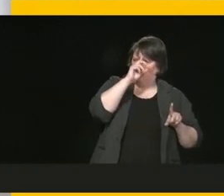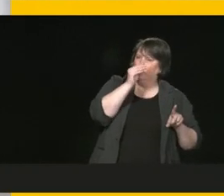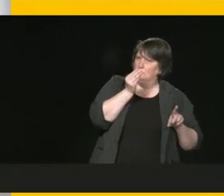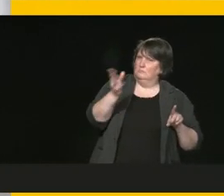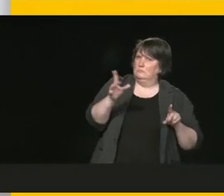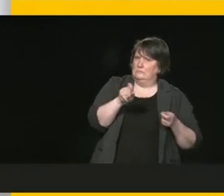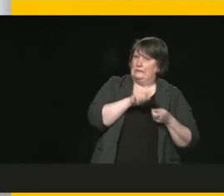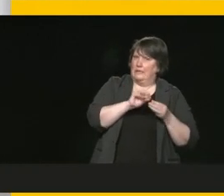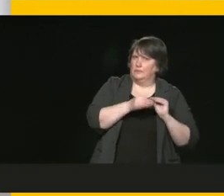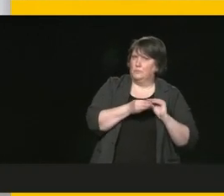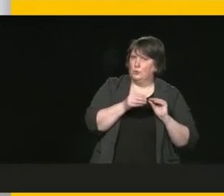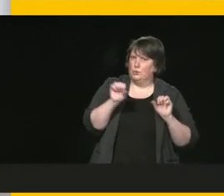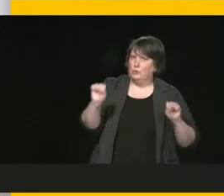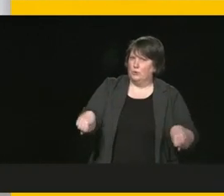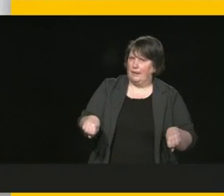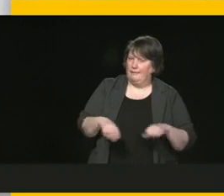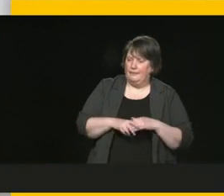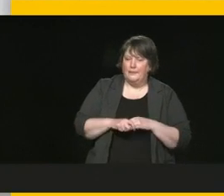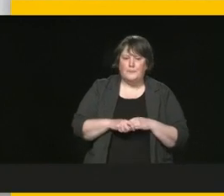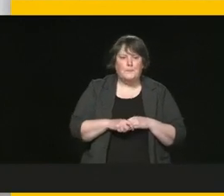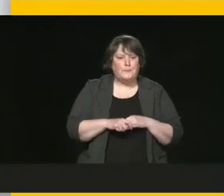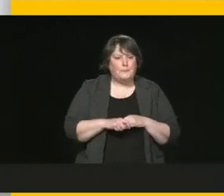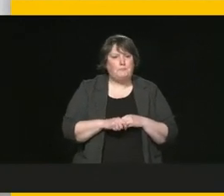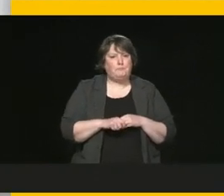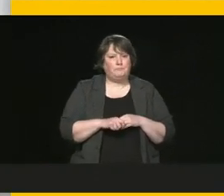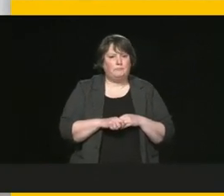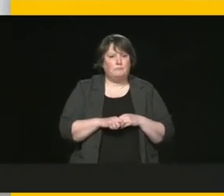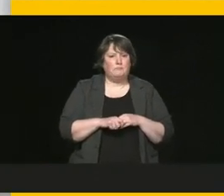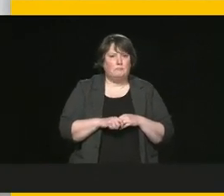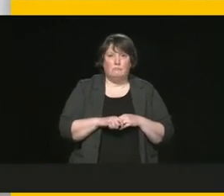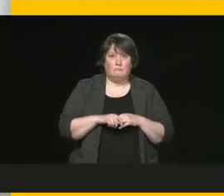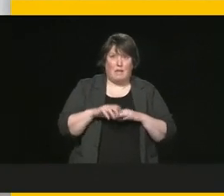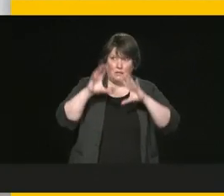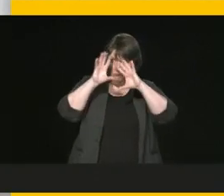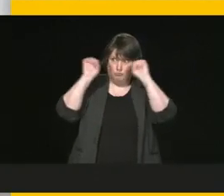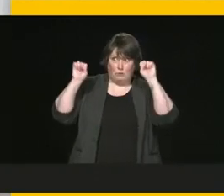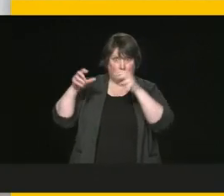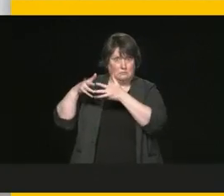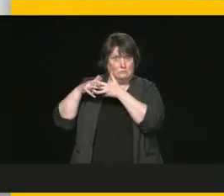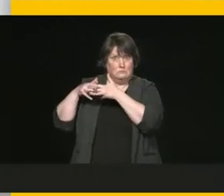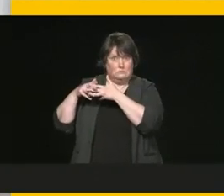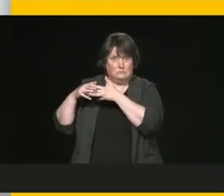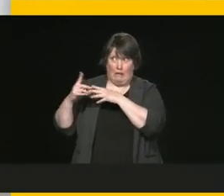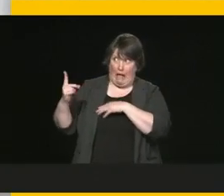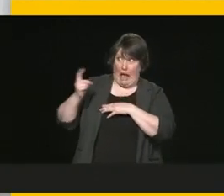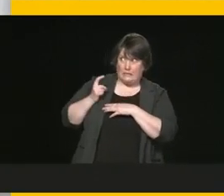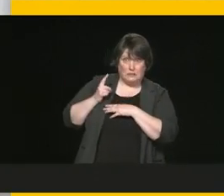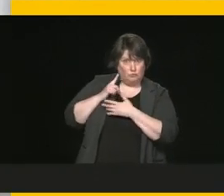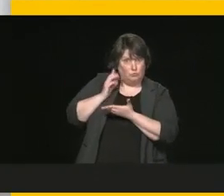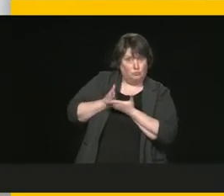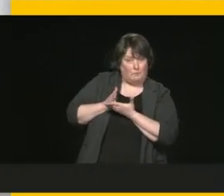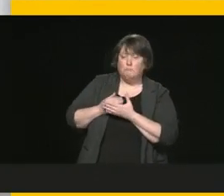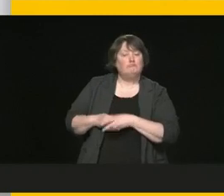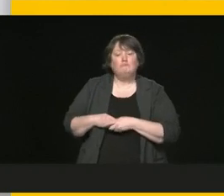I THINK WE CAN MAKE SURE THAT SOMEONE HAS THE EXACT NUMBERS